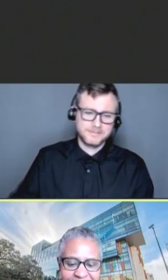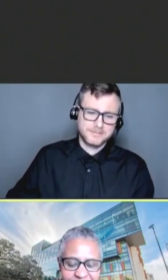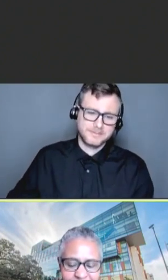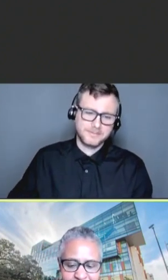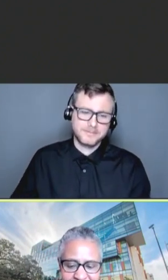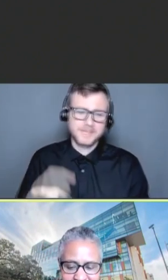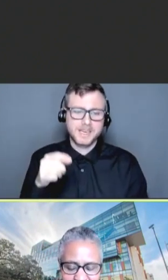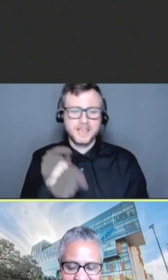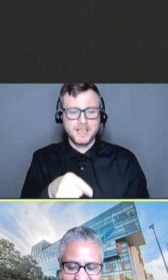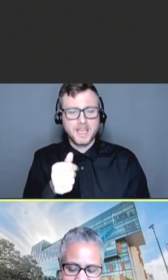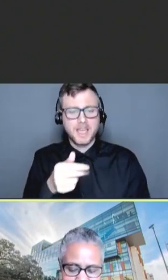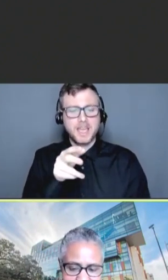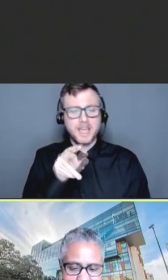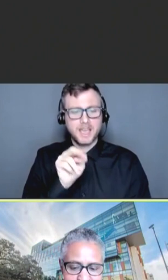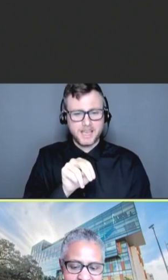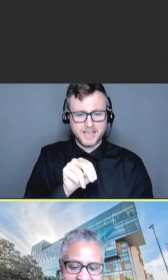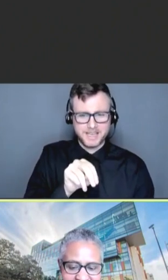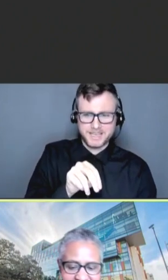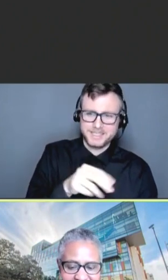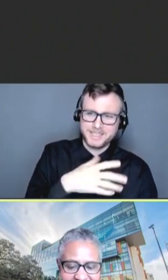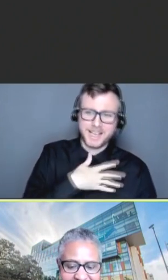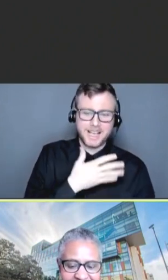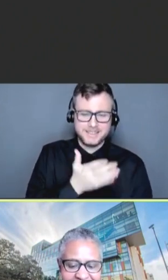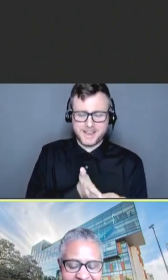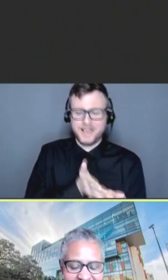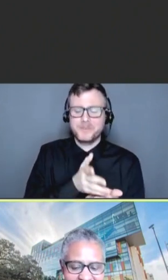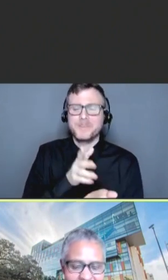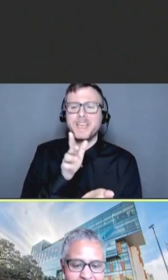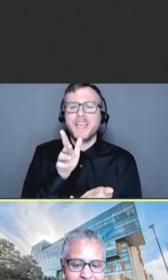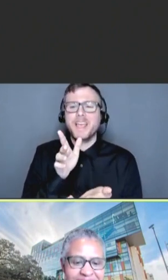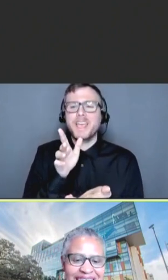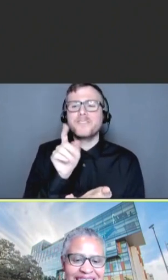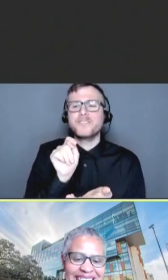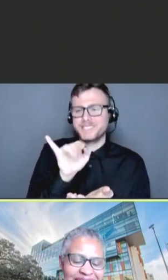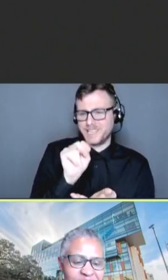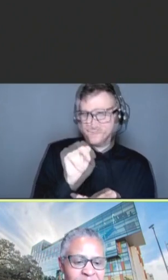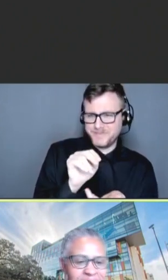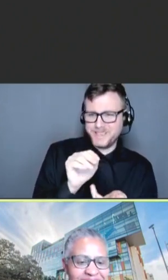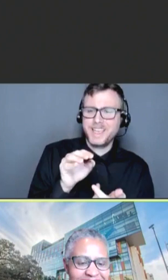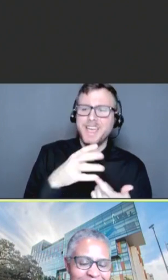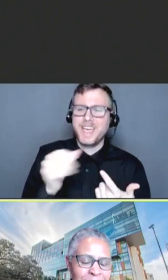in here to me, my heart stopped skipping beats, as she has said Tim and Len can remain on the